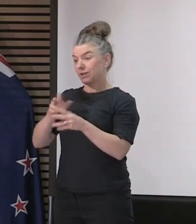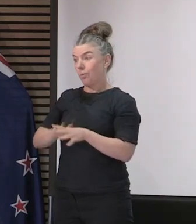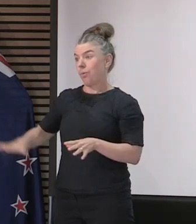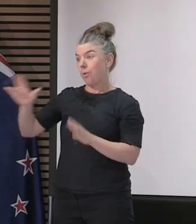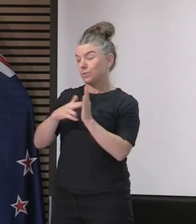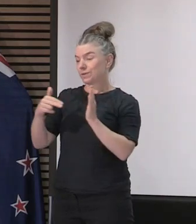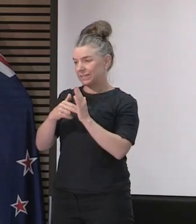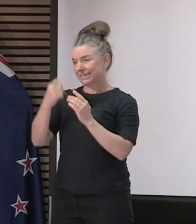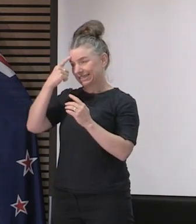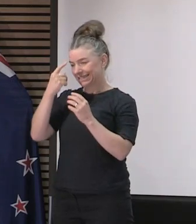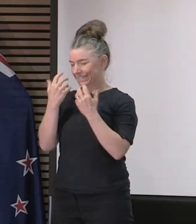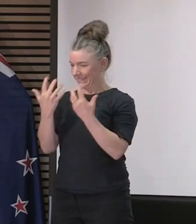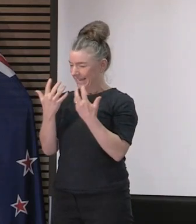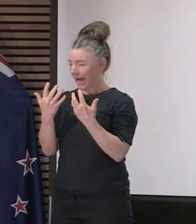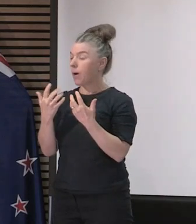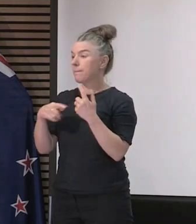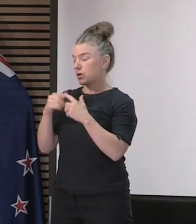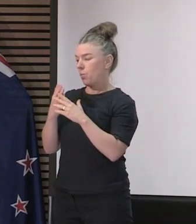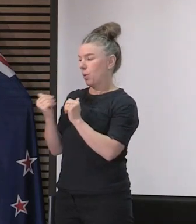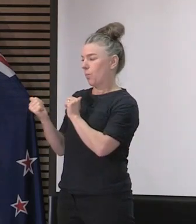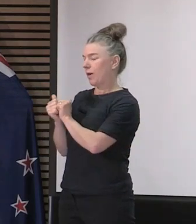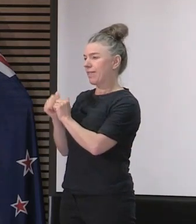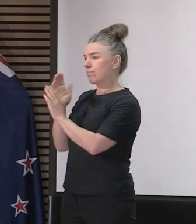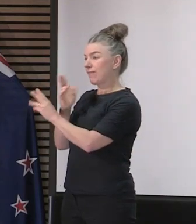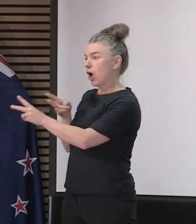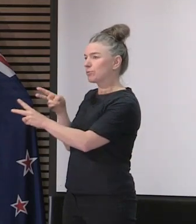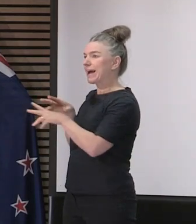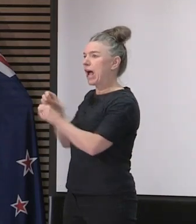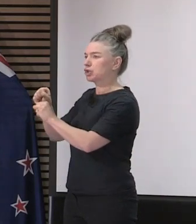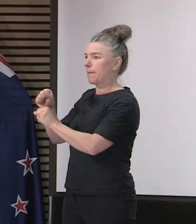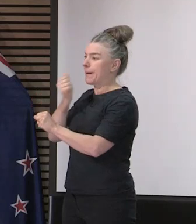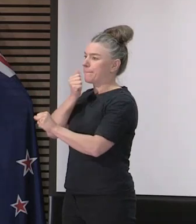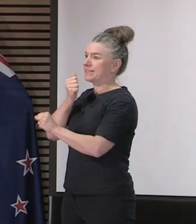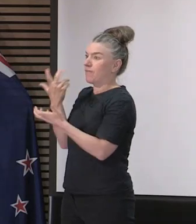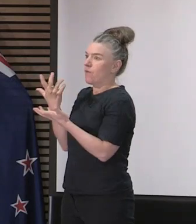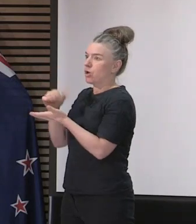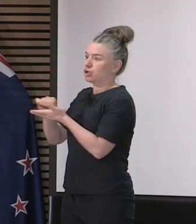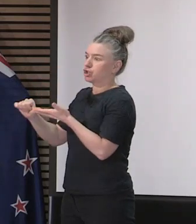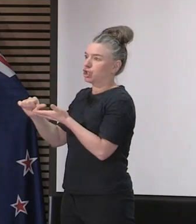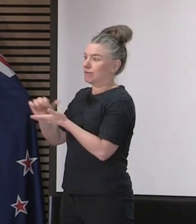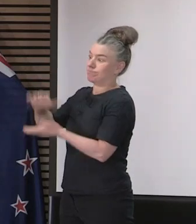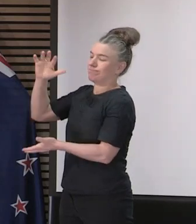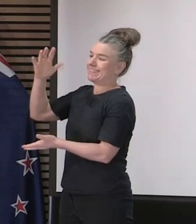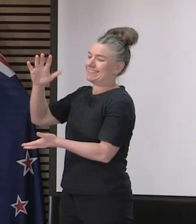safe from a Covid-19 perspective. There is a challenge ahead but everyone